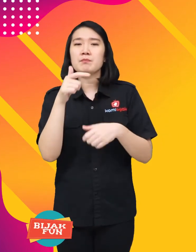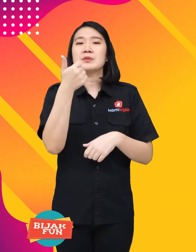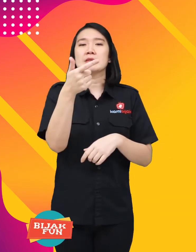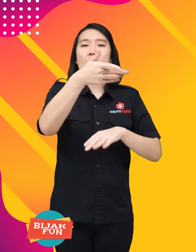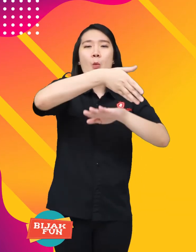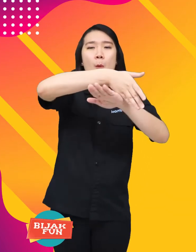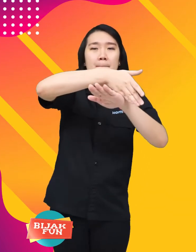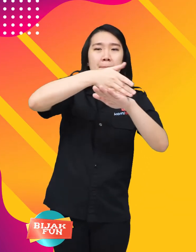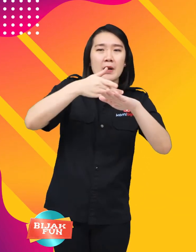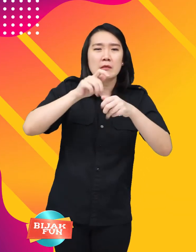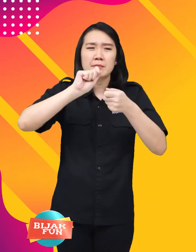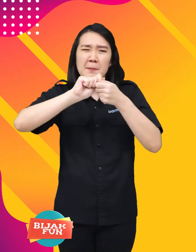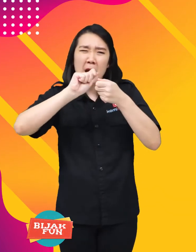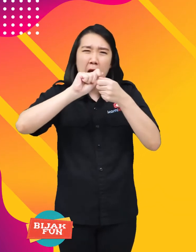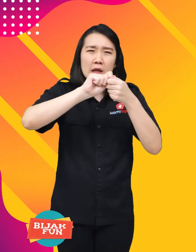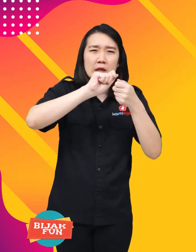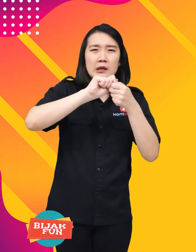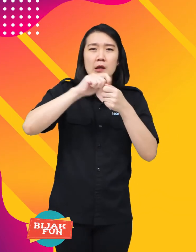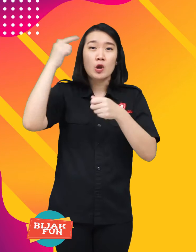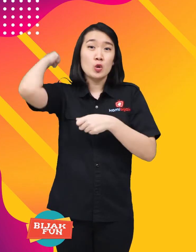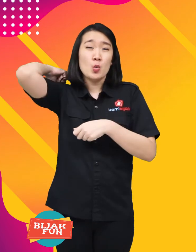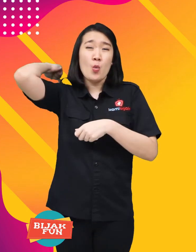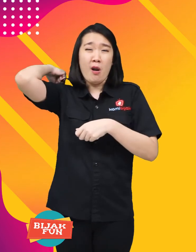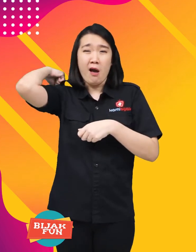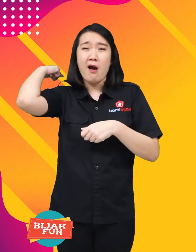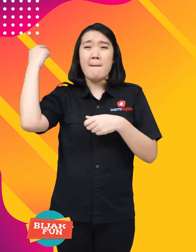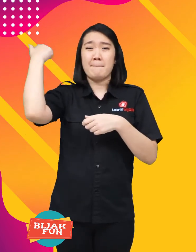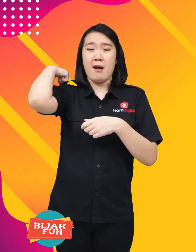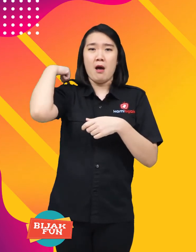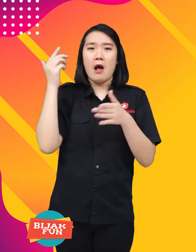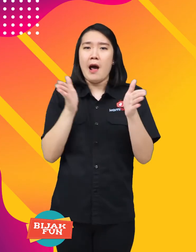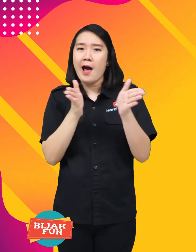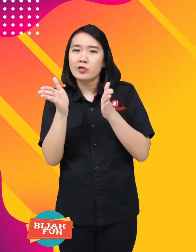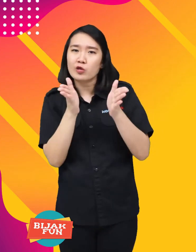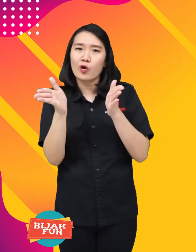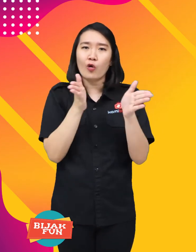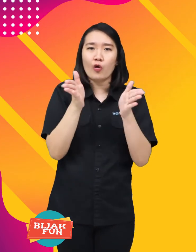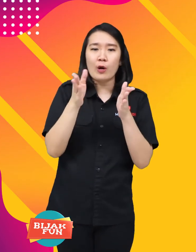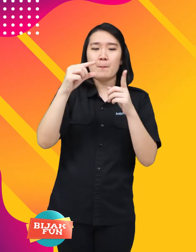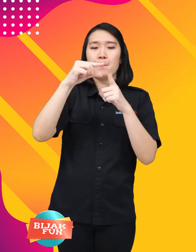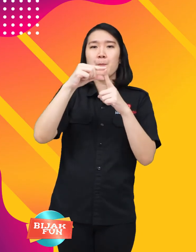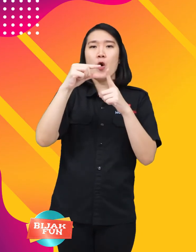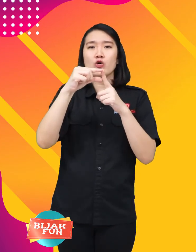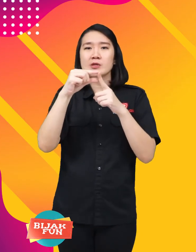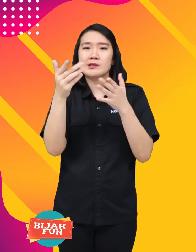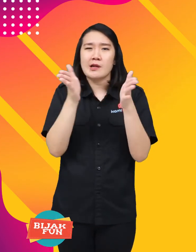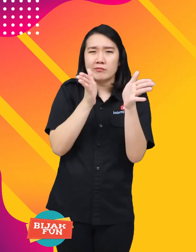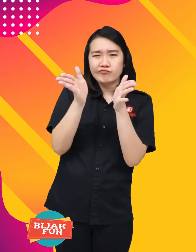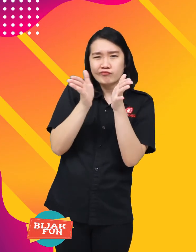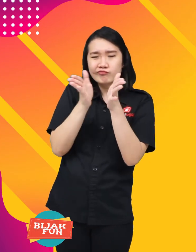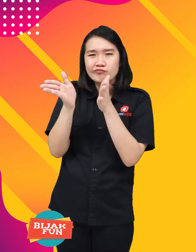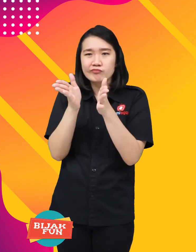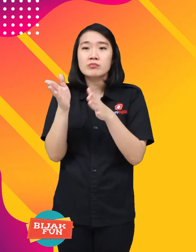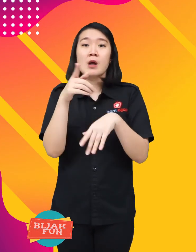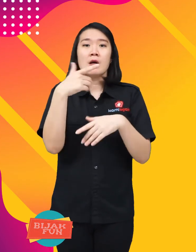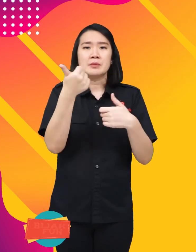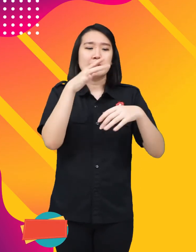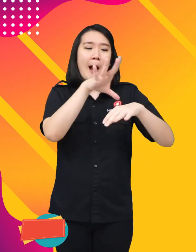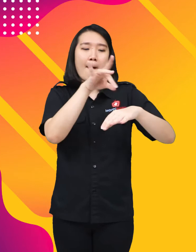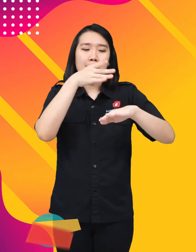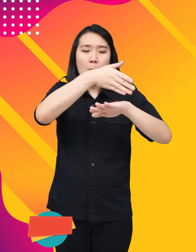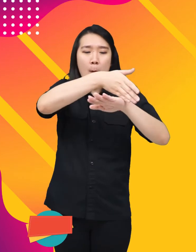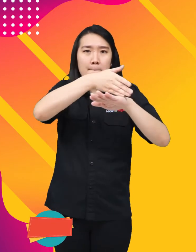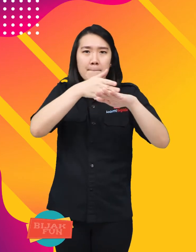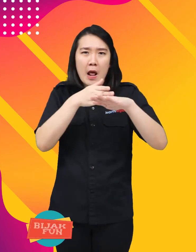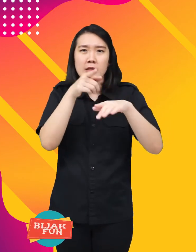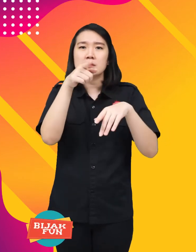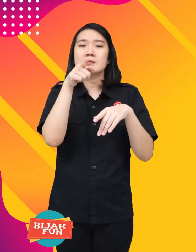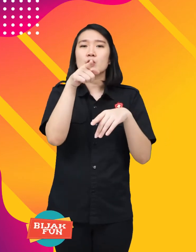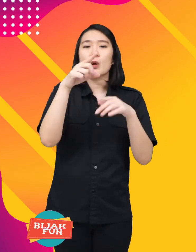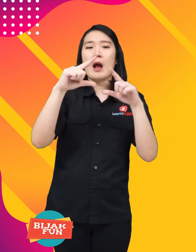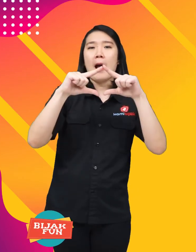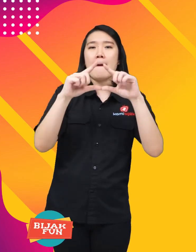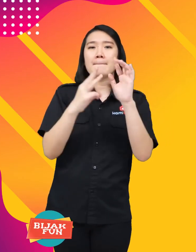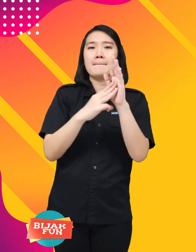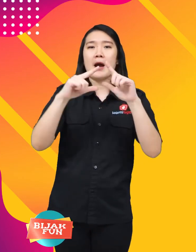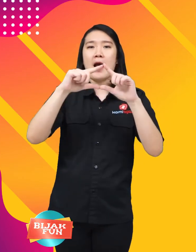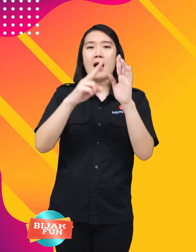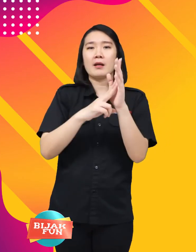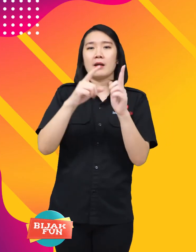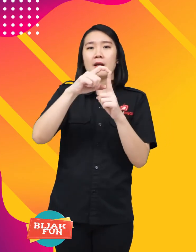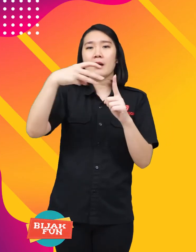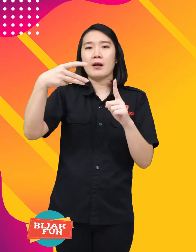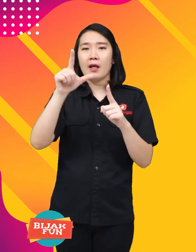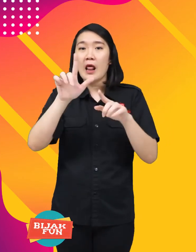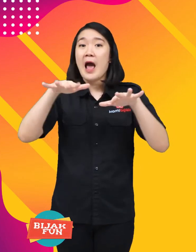can surgically repair the spine to adjust the position, the operation is taken out the tonsils